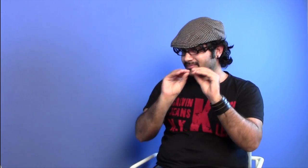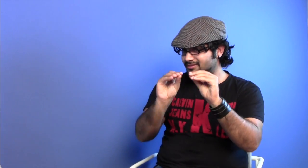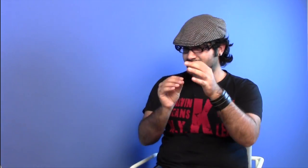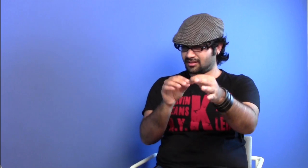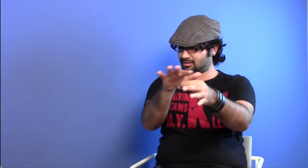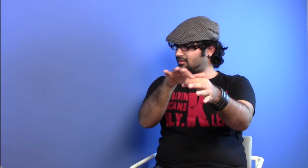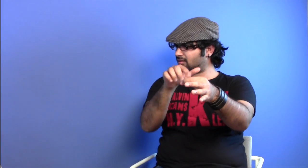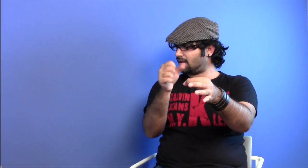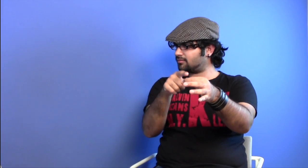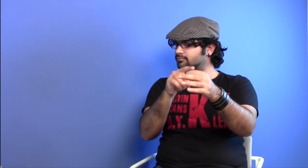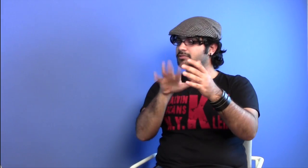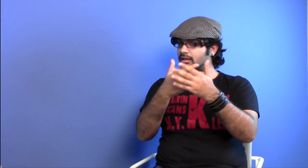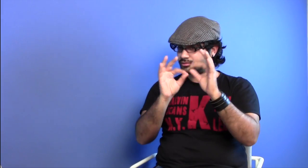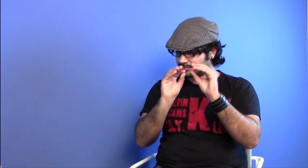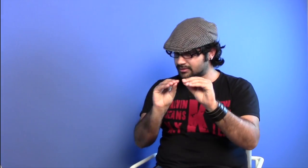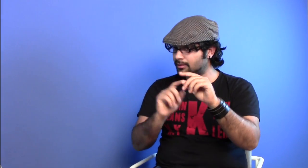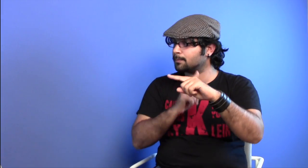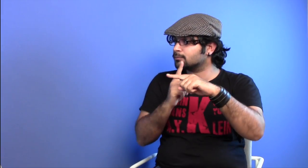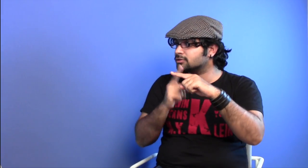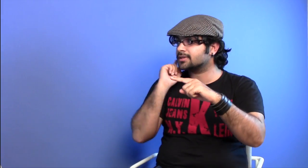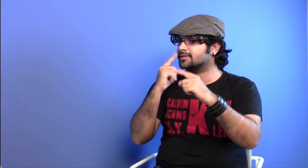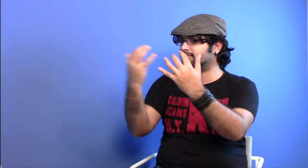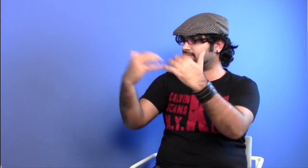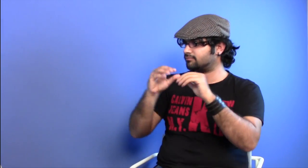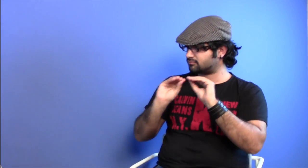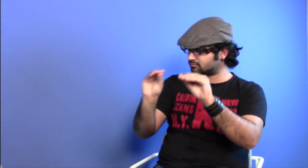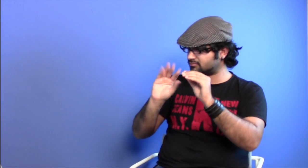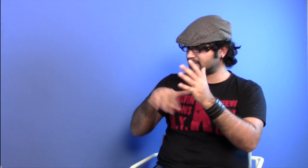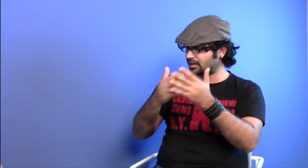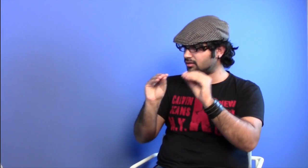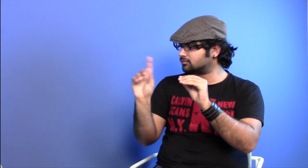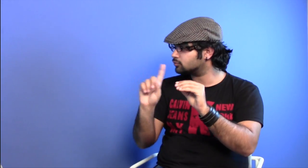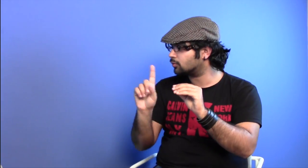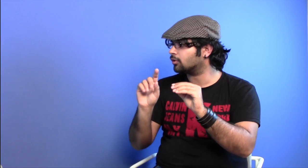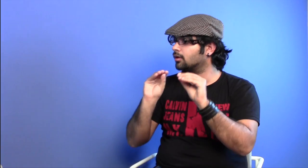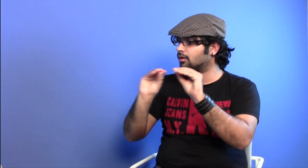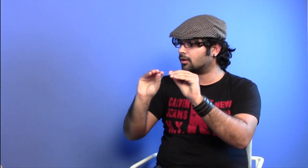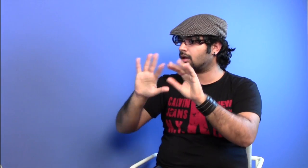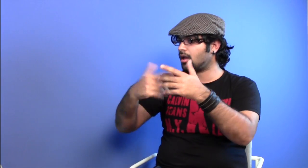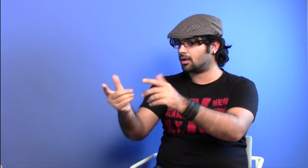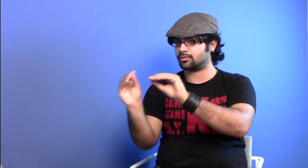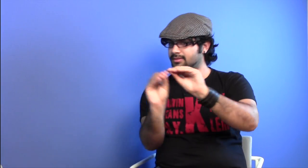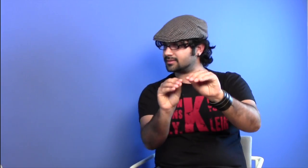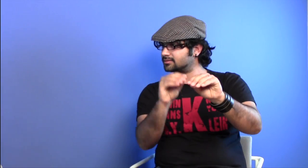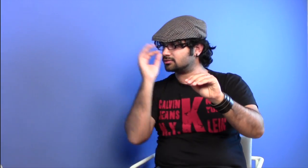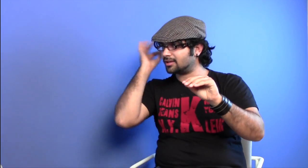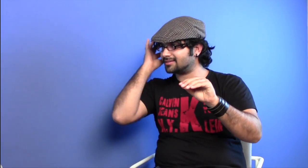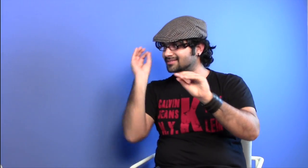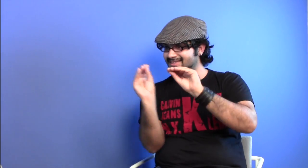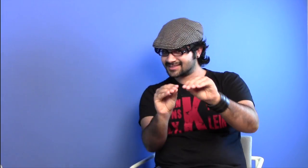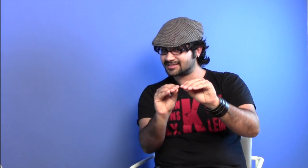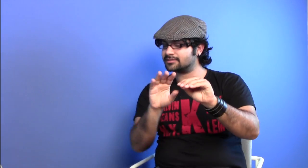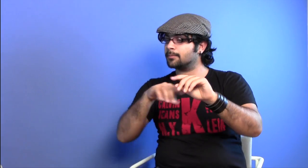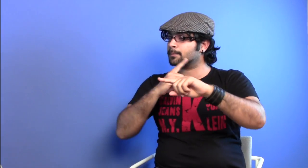and Interpreters department. I teach Deaf people how to teach people who want to learn Sign language.